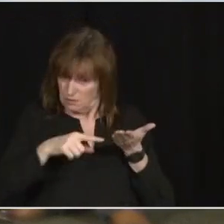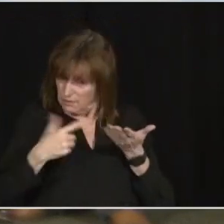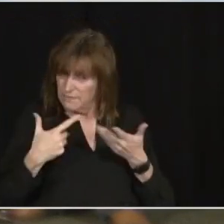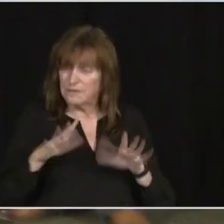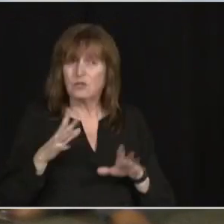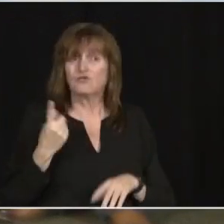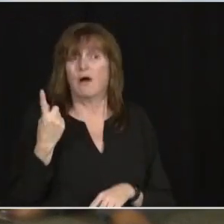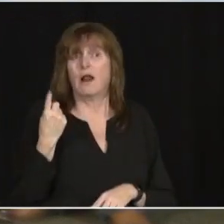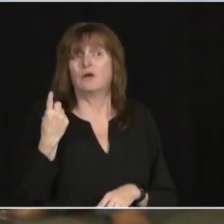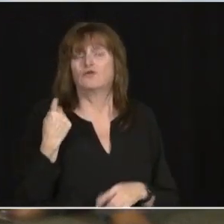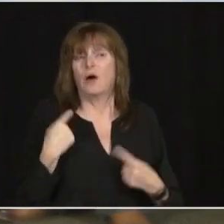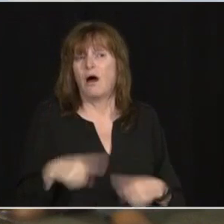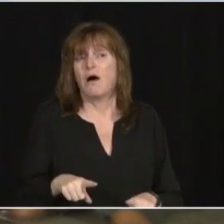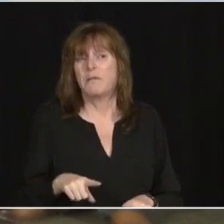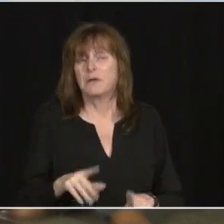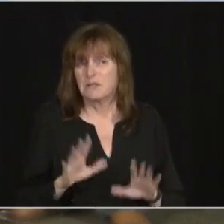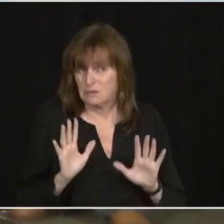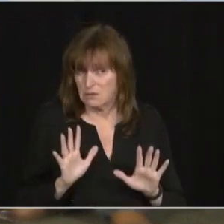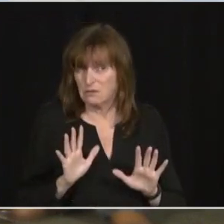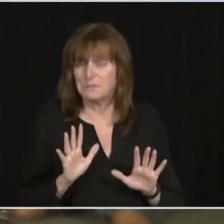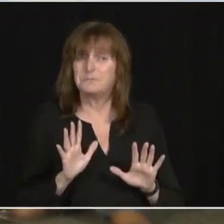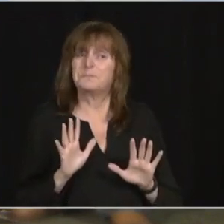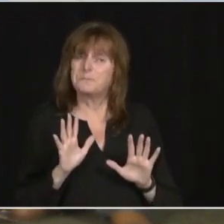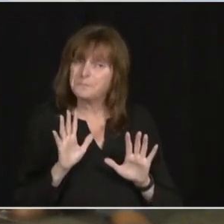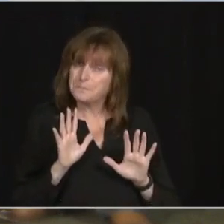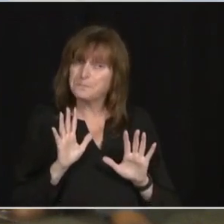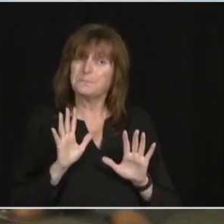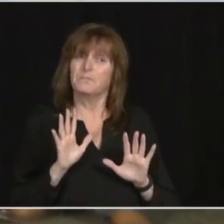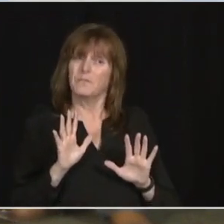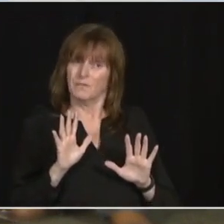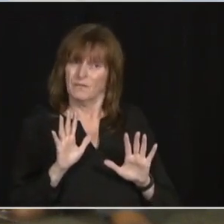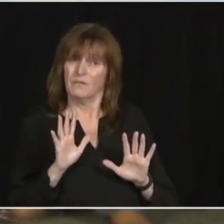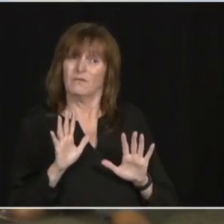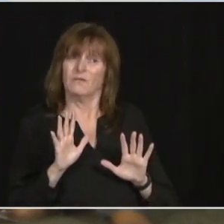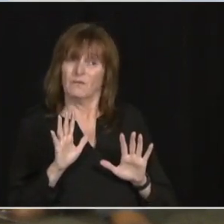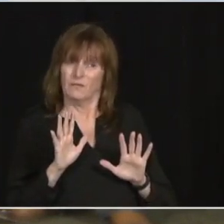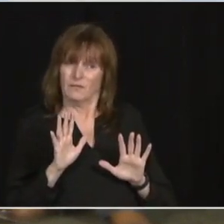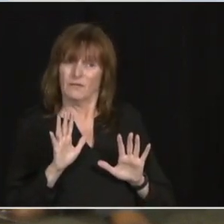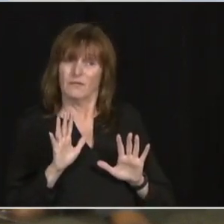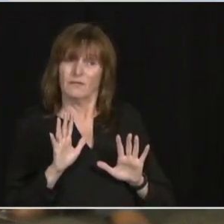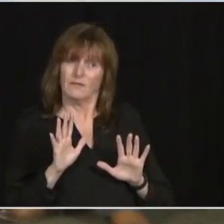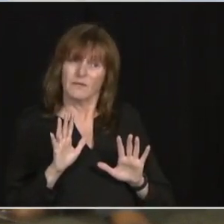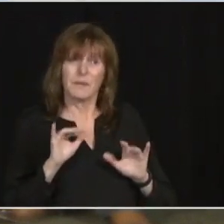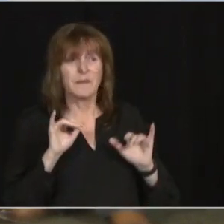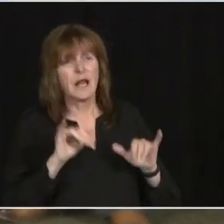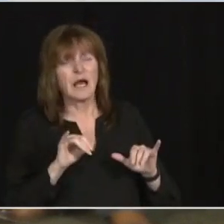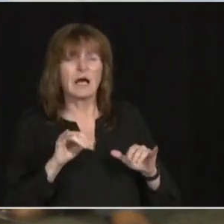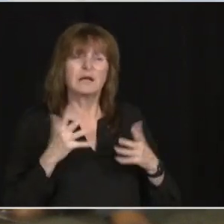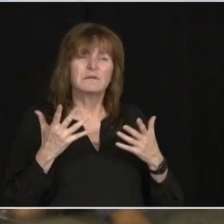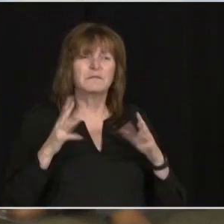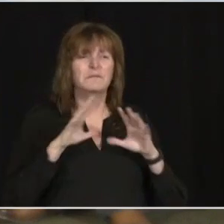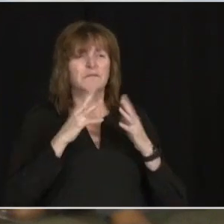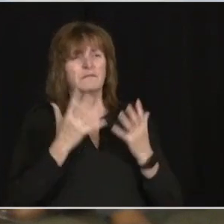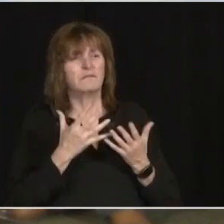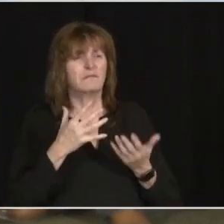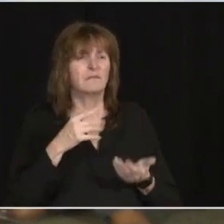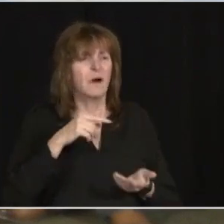inspections last year, the 9 RQIs or random quality inspections that are being reported, that is a tiny per